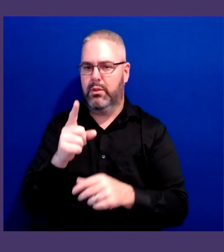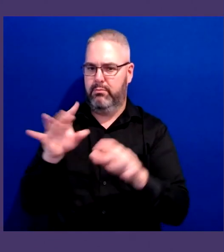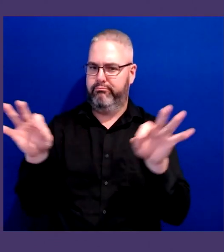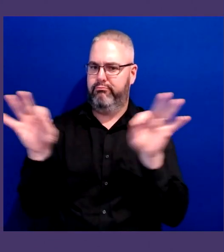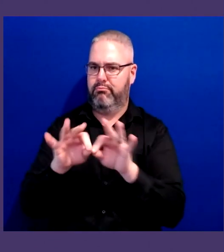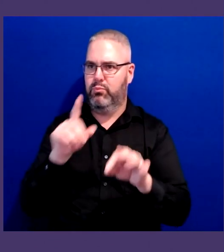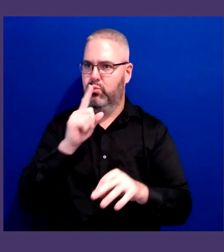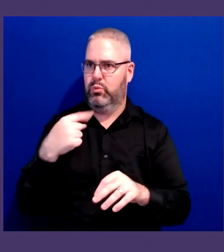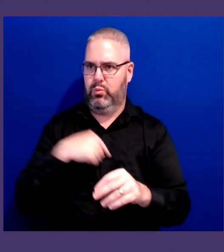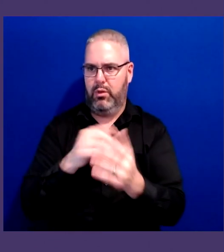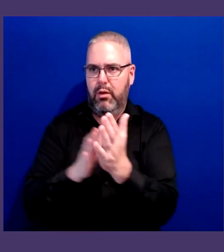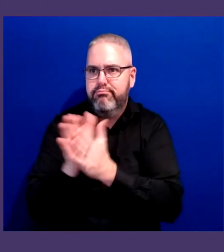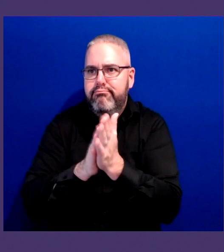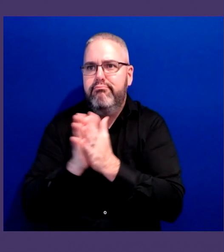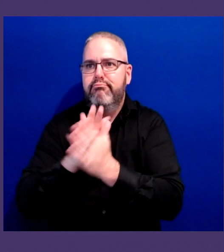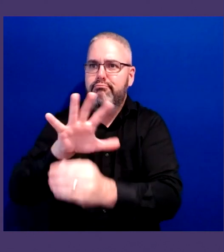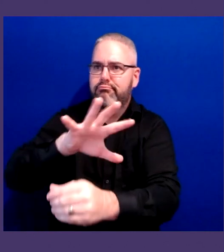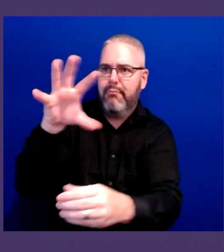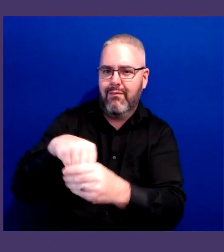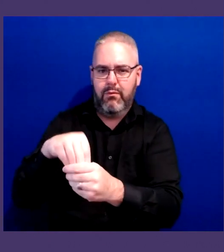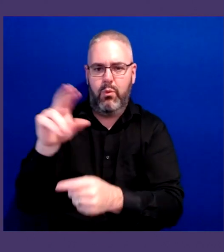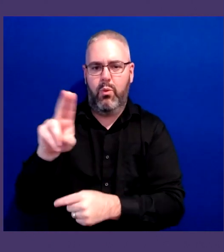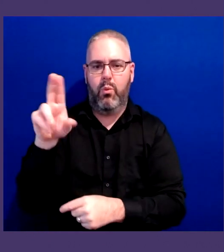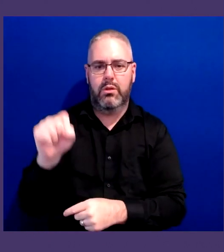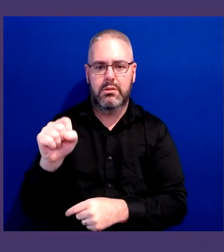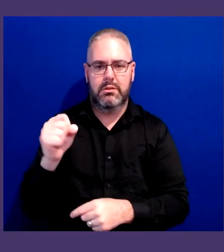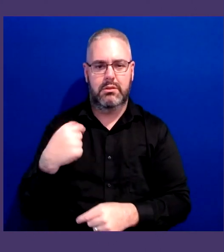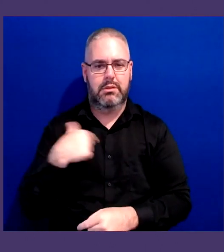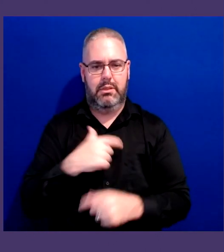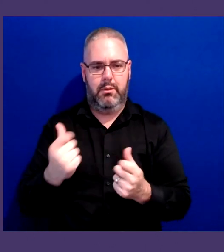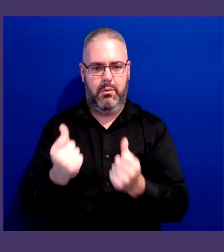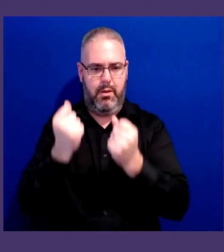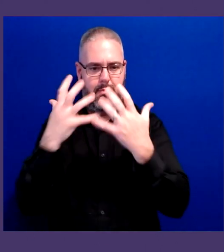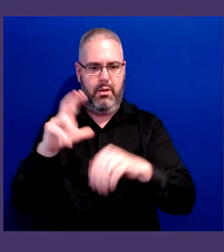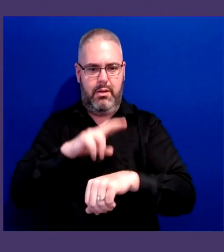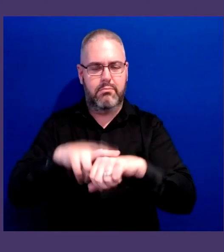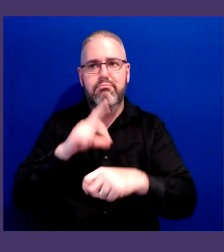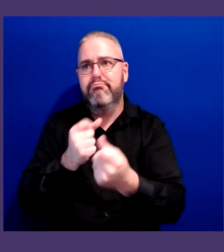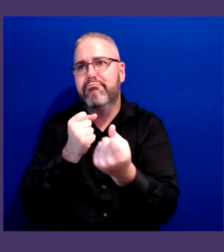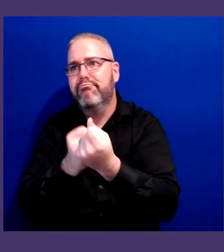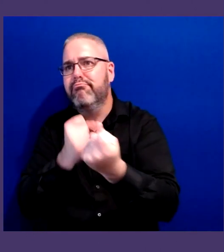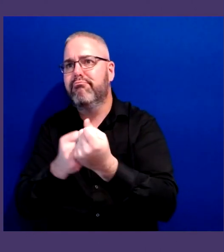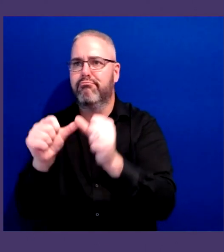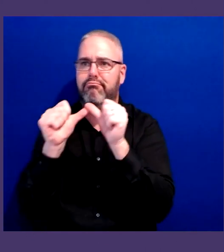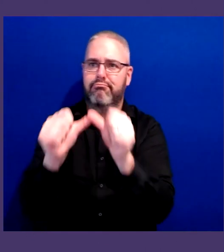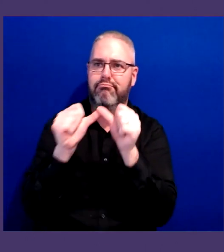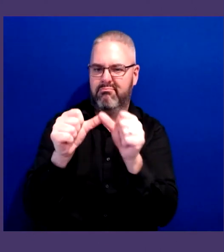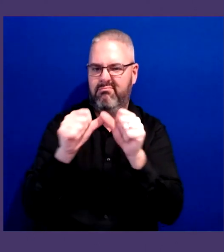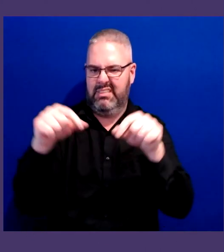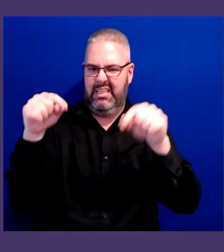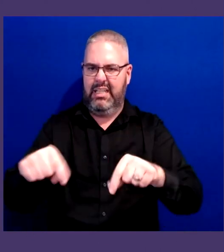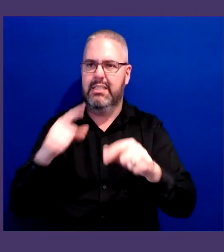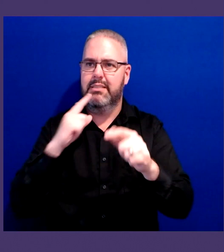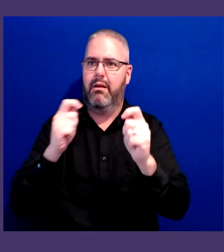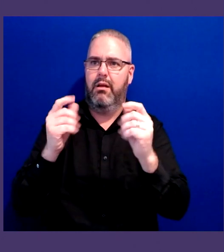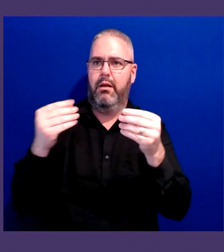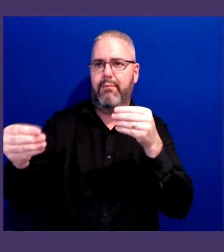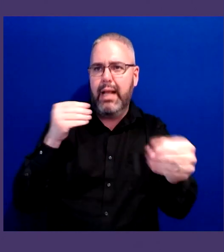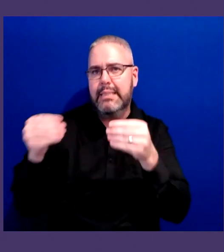the US, and with our multinational base, continue advocating for this kind of continuation of flexible, remote or hybrid. Stephanie Cadieux: So important. Reid Jewett Smith: Yeah.